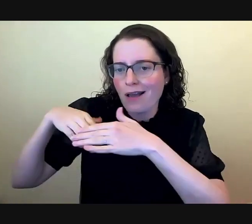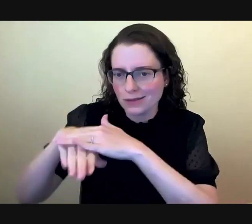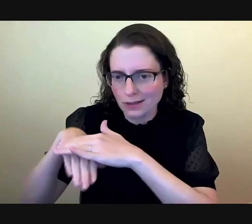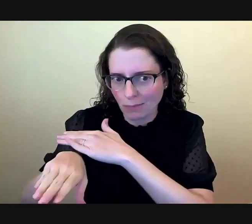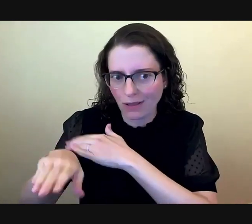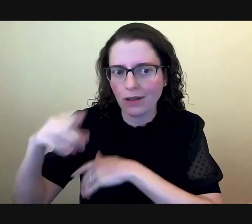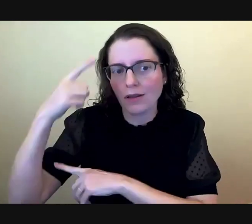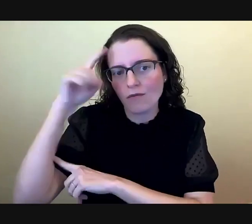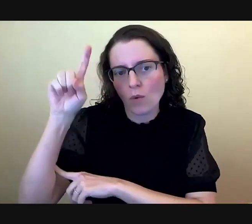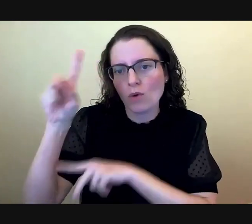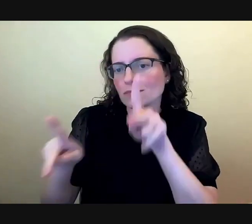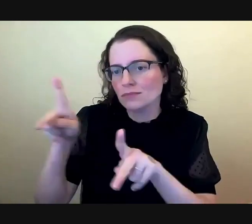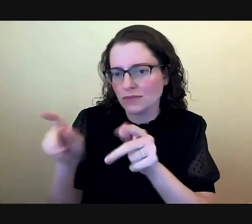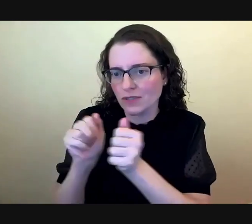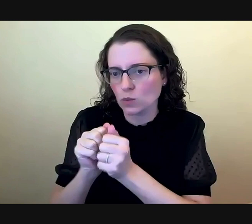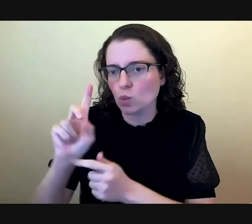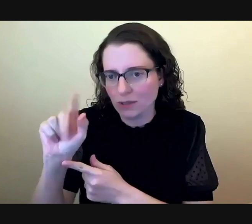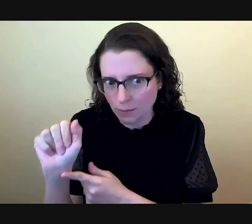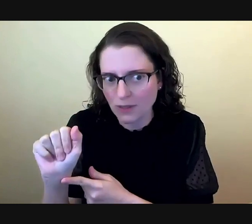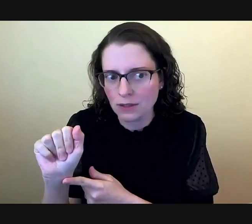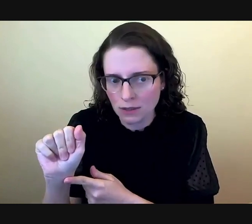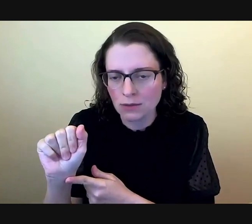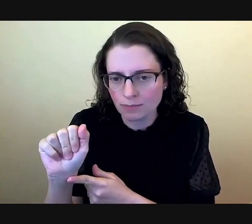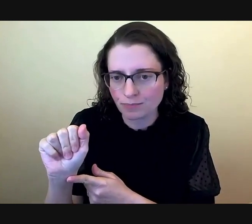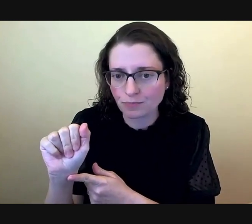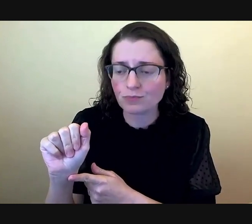is required provider access for people with disabilities.